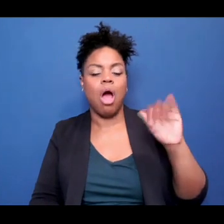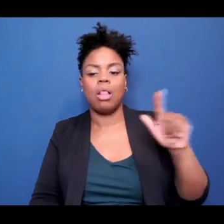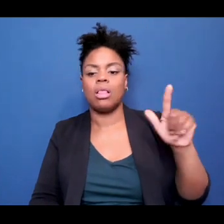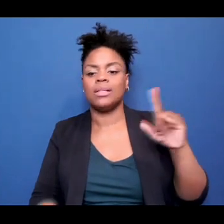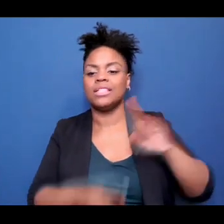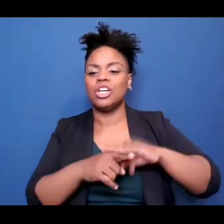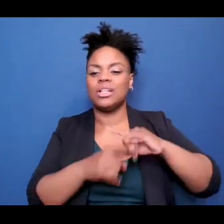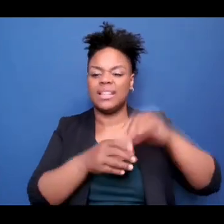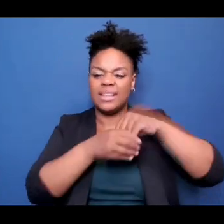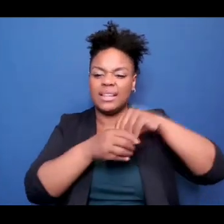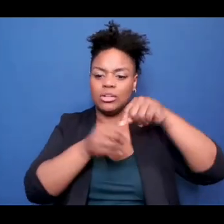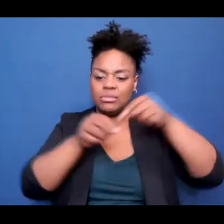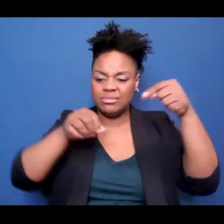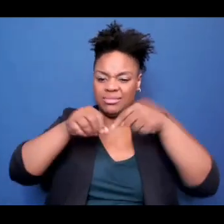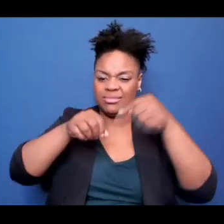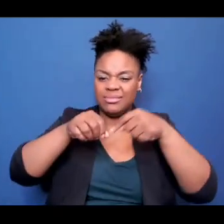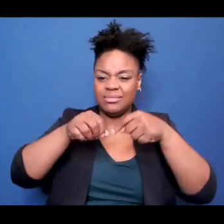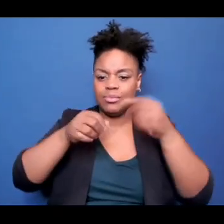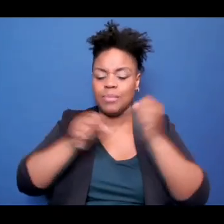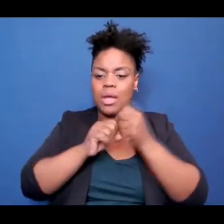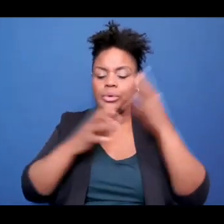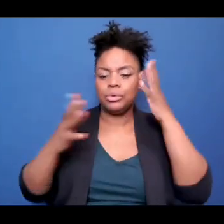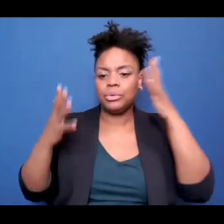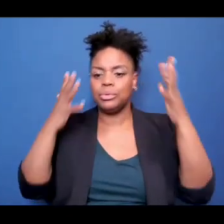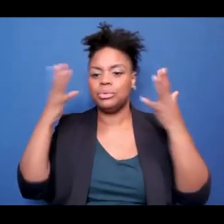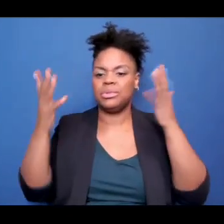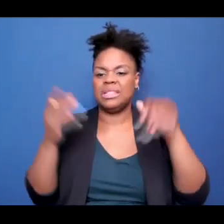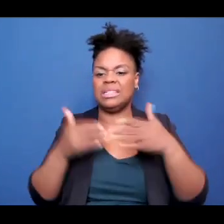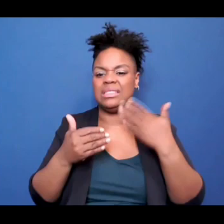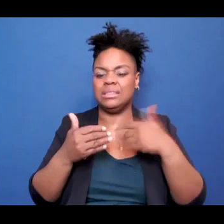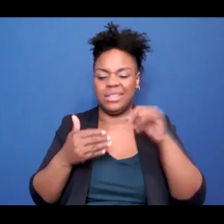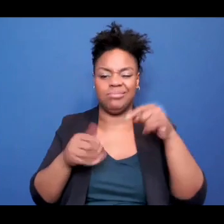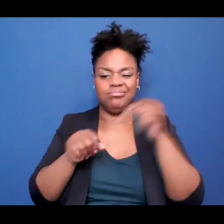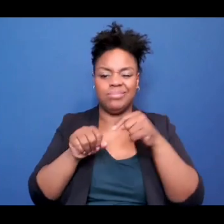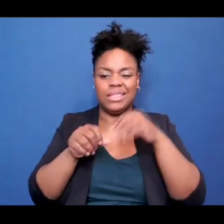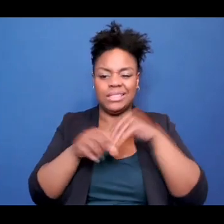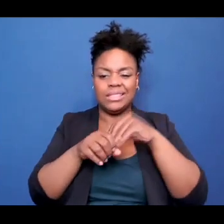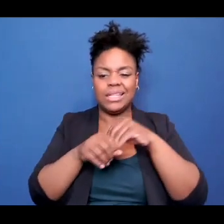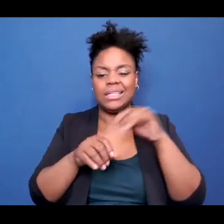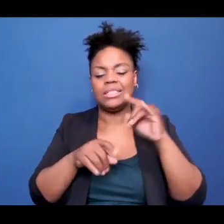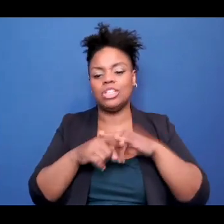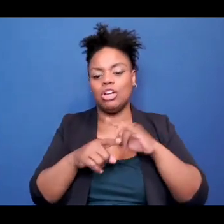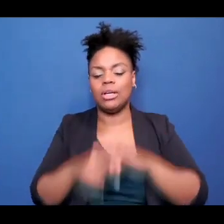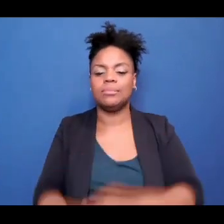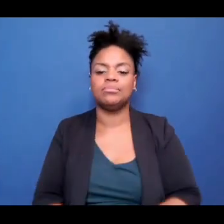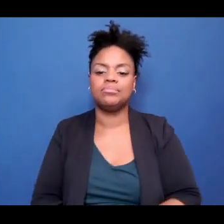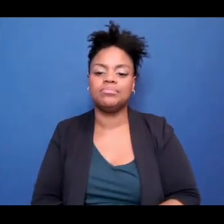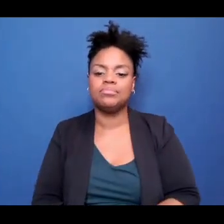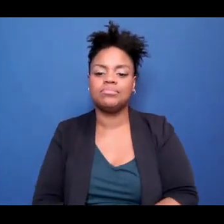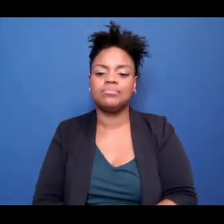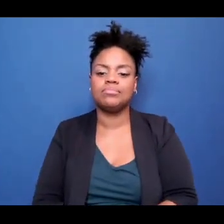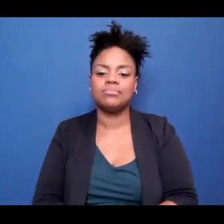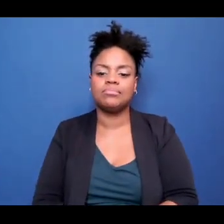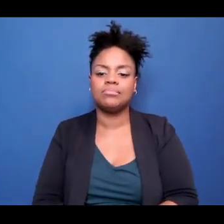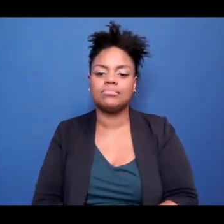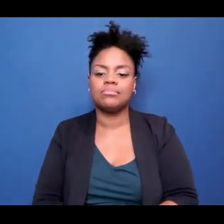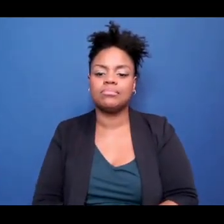HERE AS WELL AS NEWPORT AND SALEM. SO THIS COULD BE A WHOLE TALK IN ITSELF, HISTORIAN KEITH WALU HAS A BOOK COMING OUT ON THIS, BUT